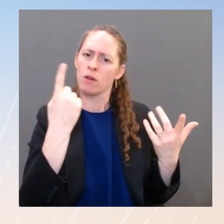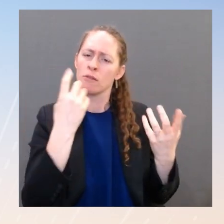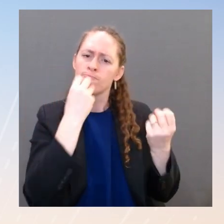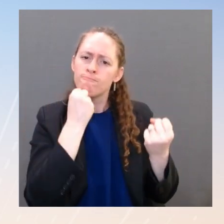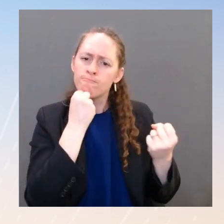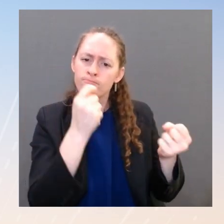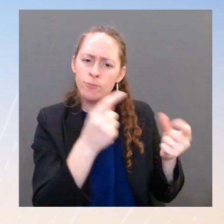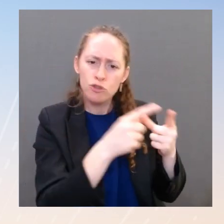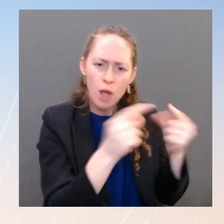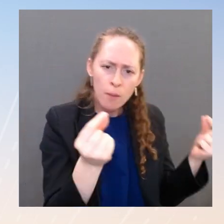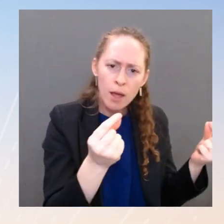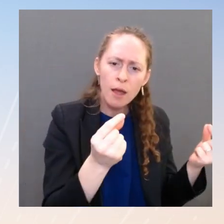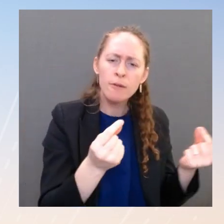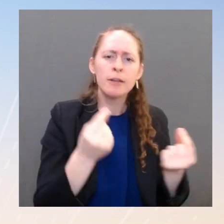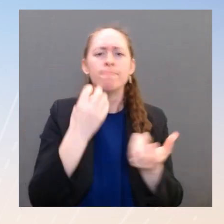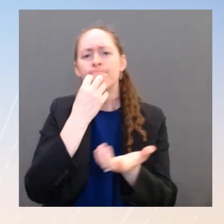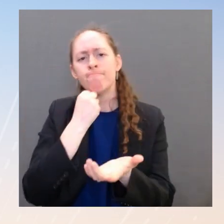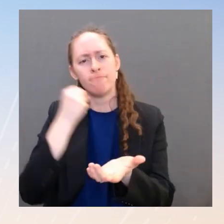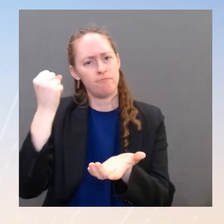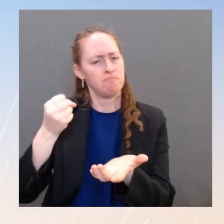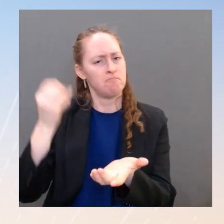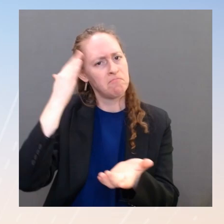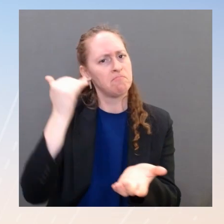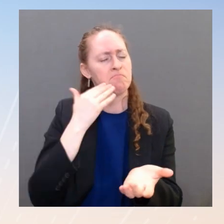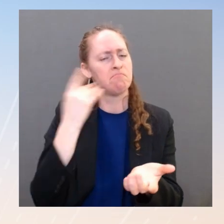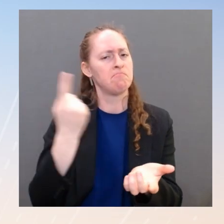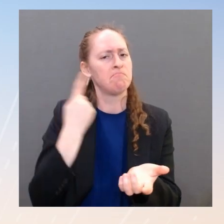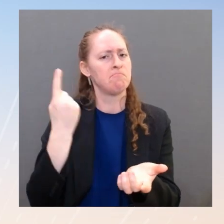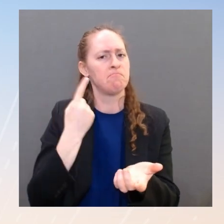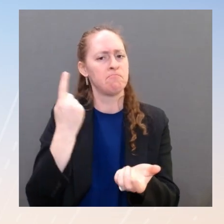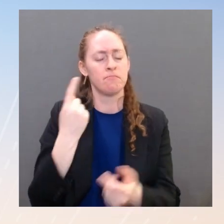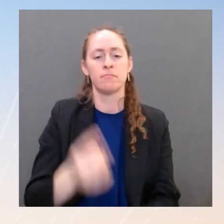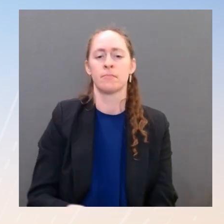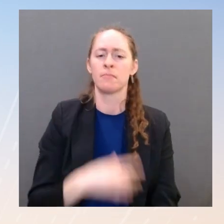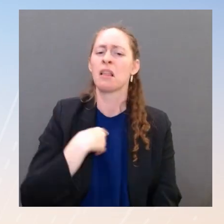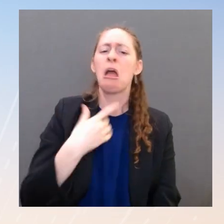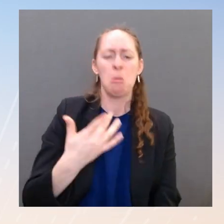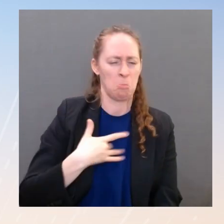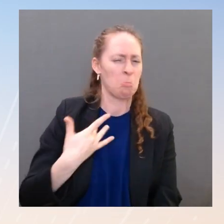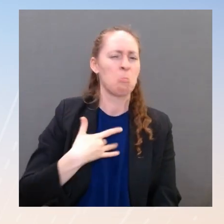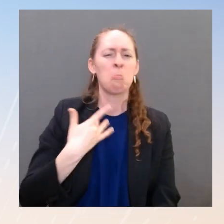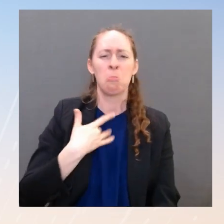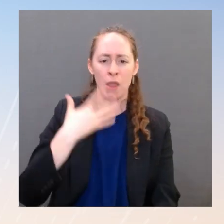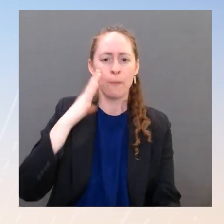be on the agenda -- a prominent part of the agenda. We'll have more to preview as we get closer to the trip. The Press: And, actually, President-Elect Yoon --